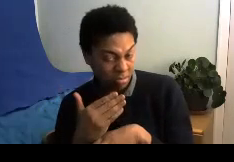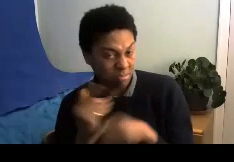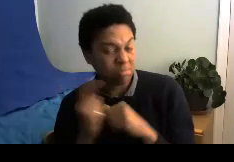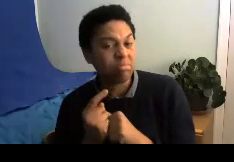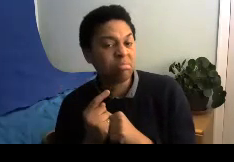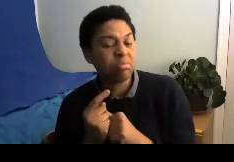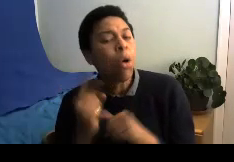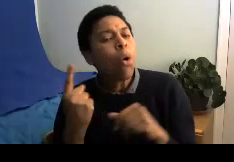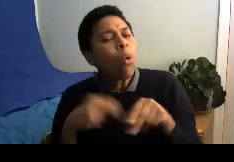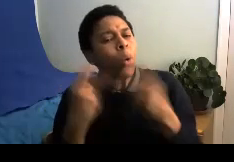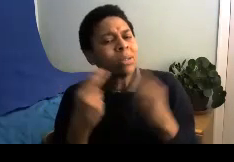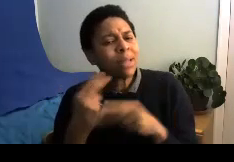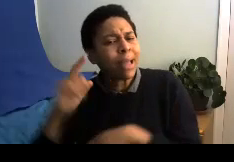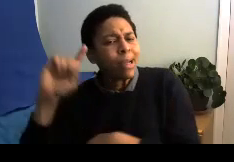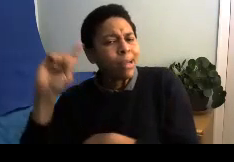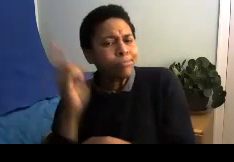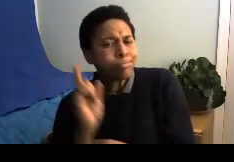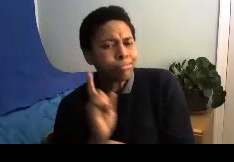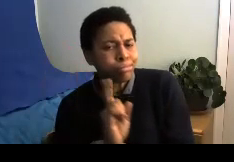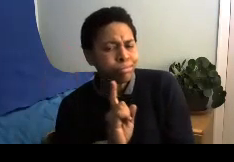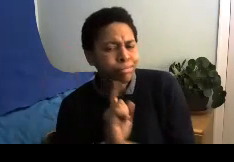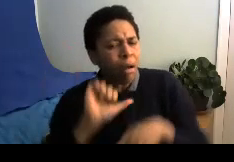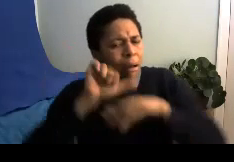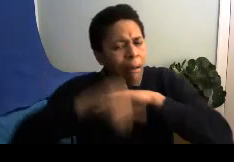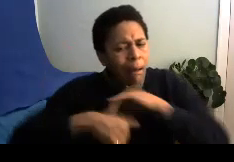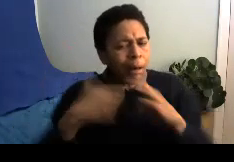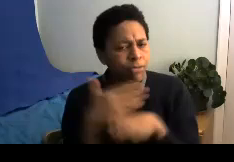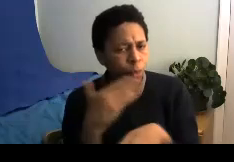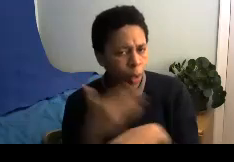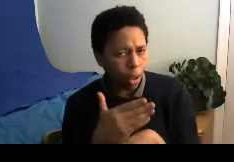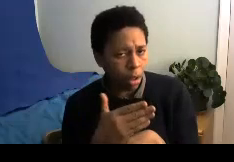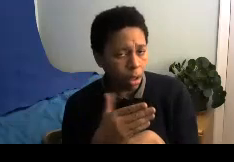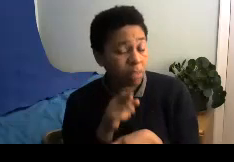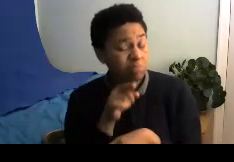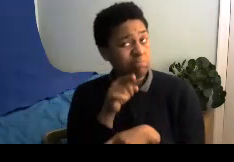next to him. It was brother Thomas Woodall in his painting